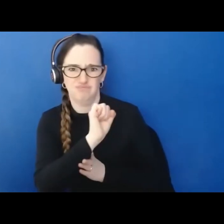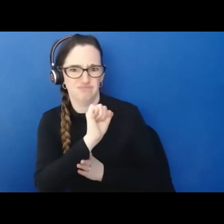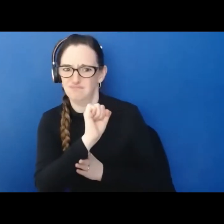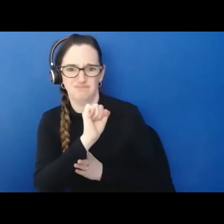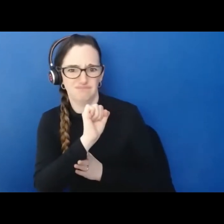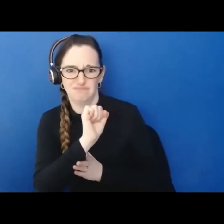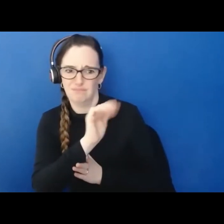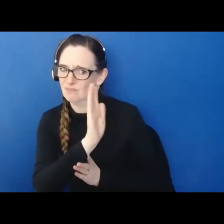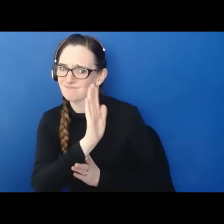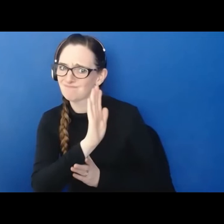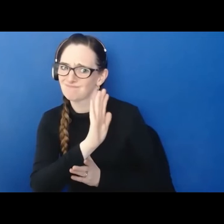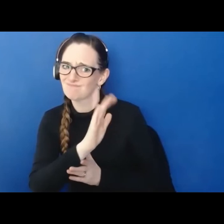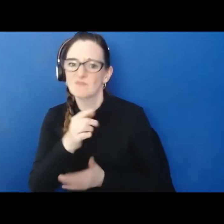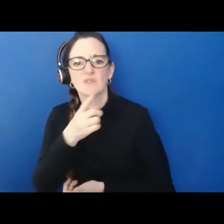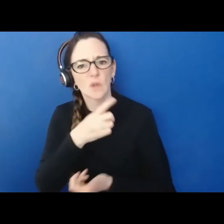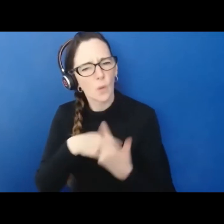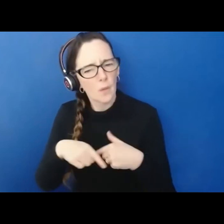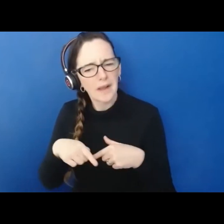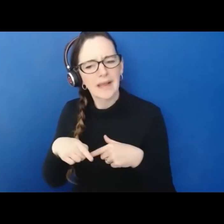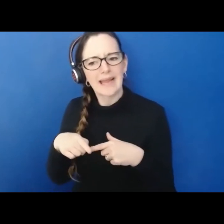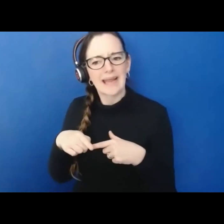we were inspired to deny this by a single observation